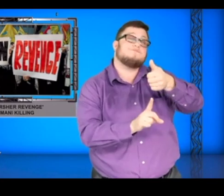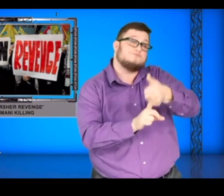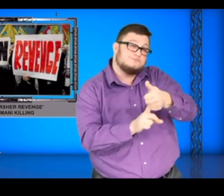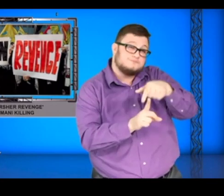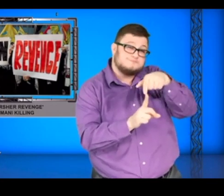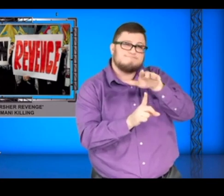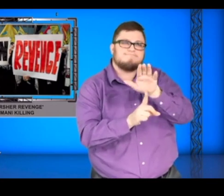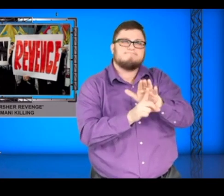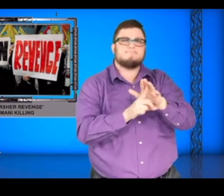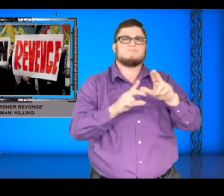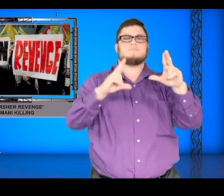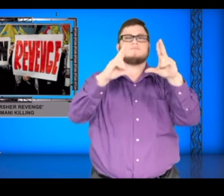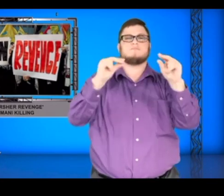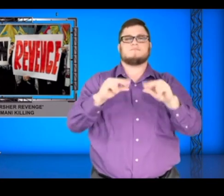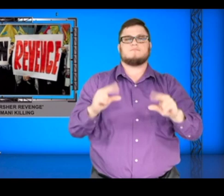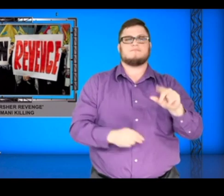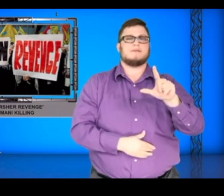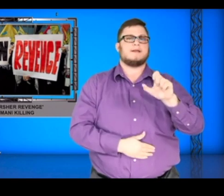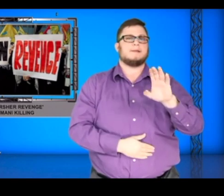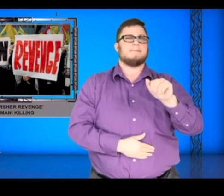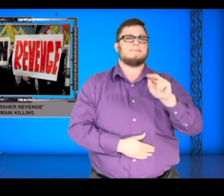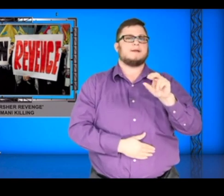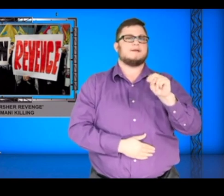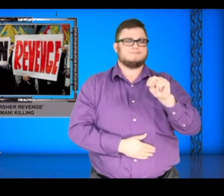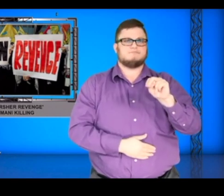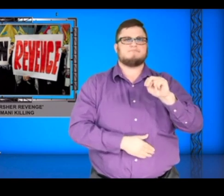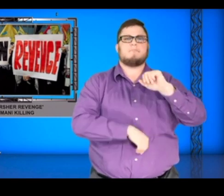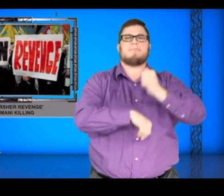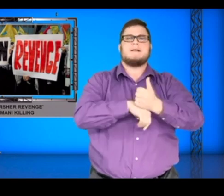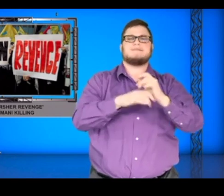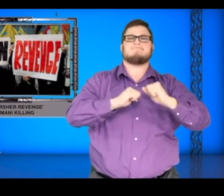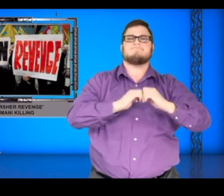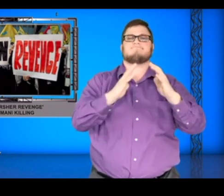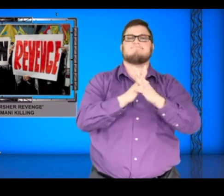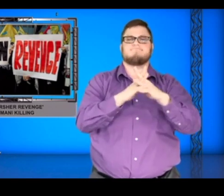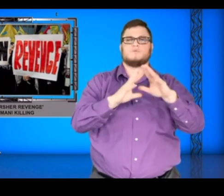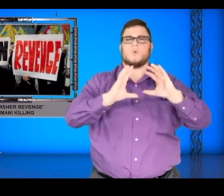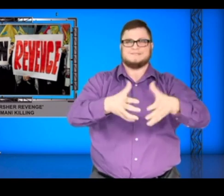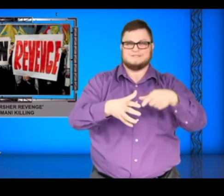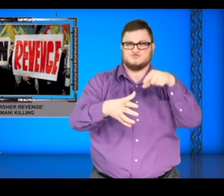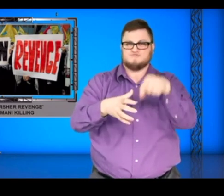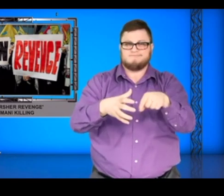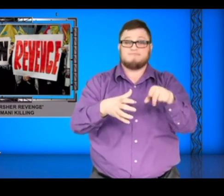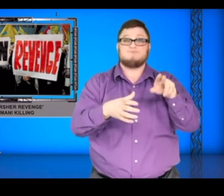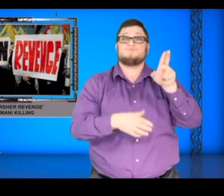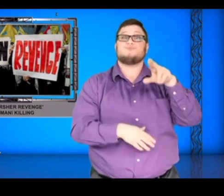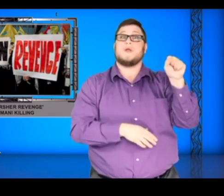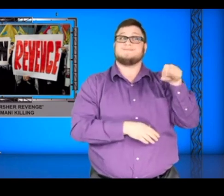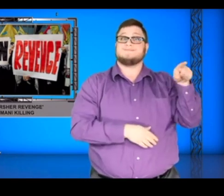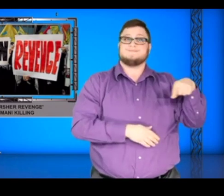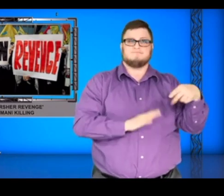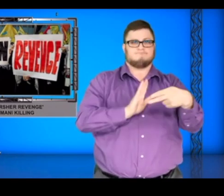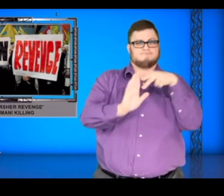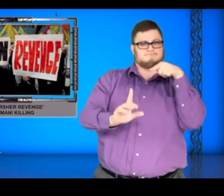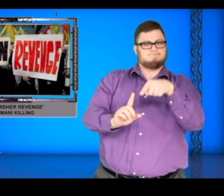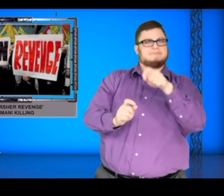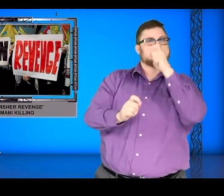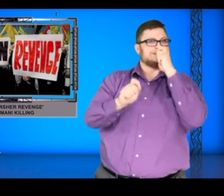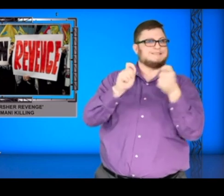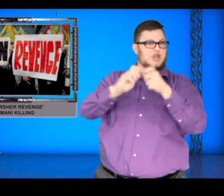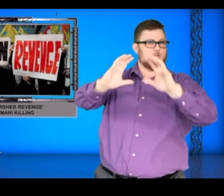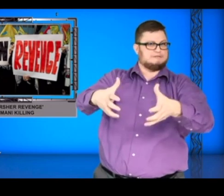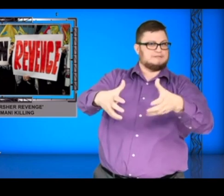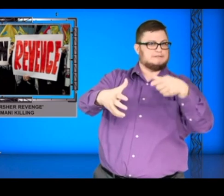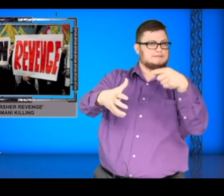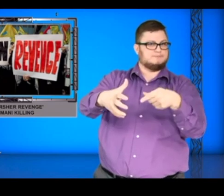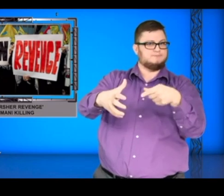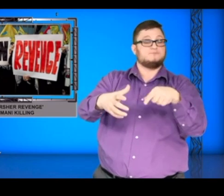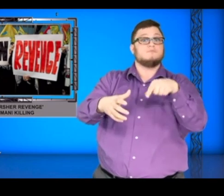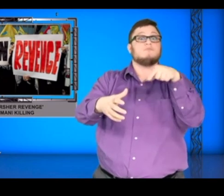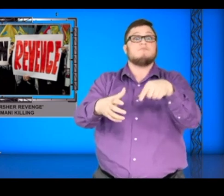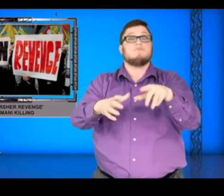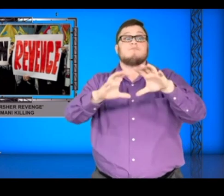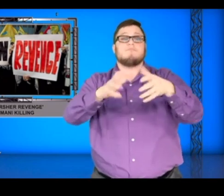Hezbollah is the Lebanon-based organization designated a terrorist group by the US, with